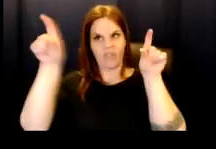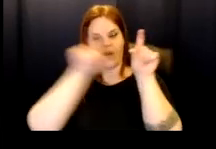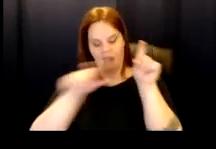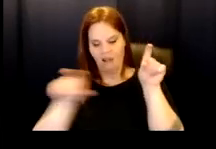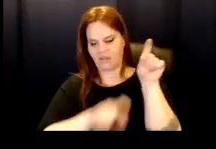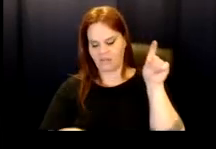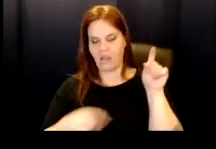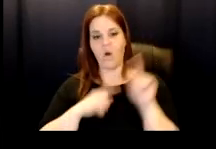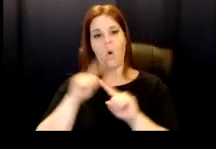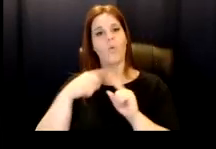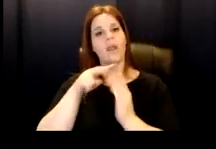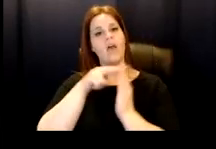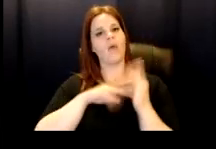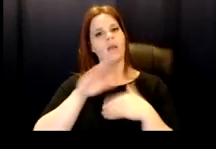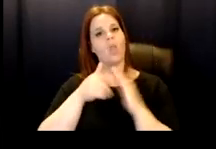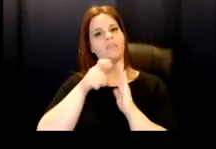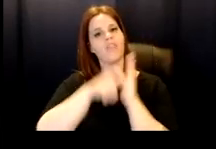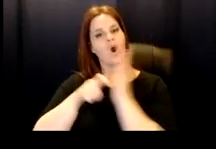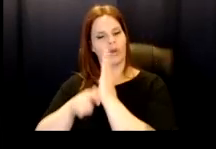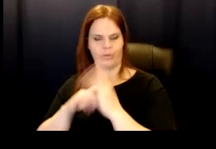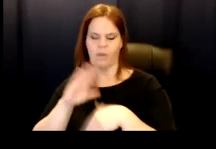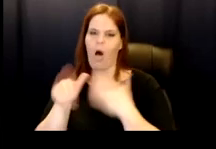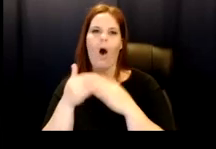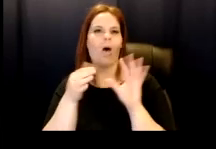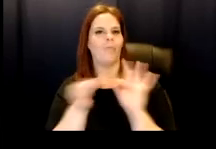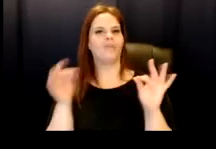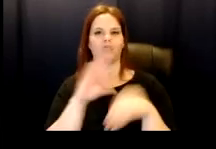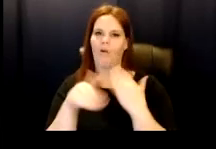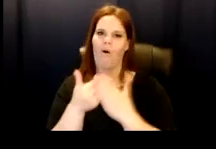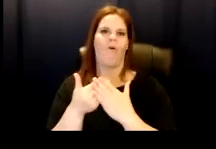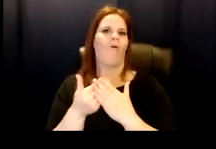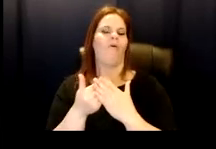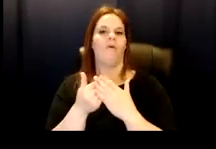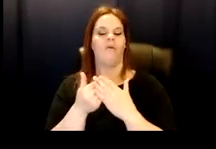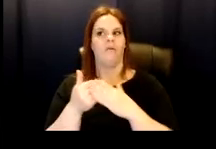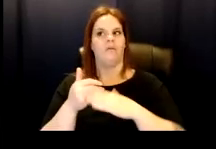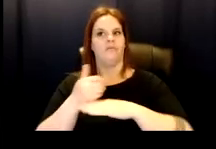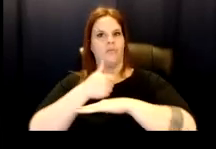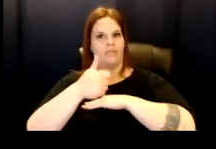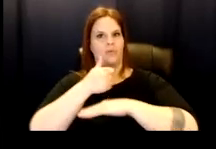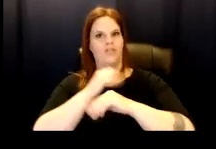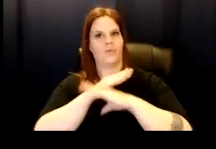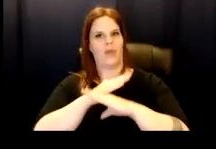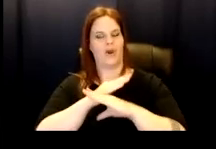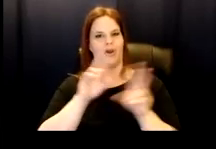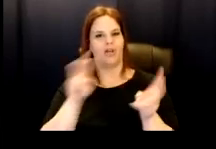articles, they all mentioned the transportation kind of barrier issues. In my head I was like,